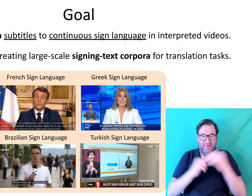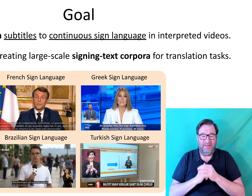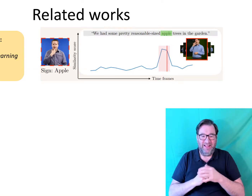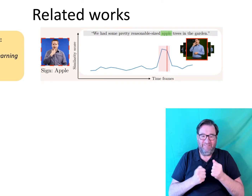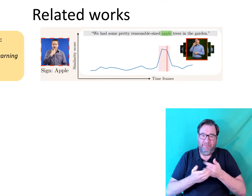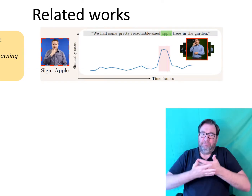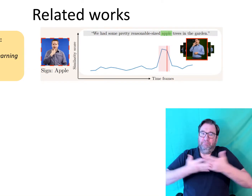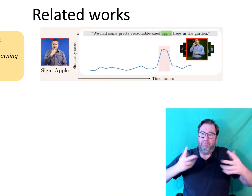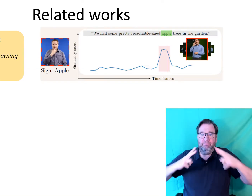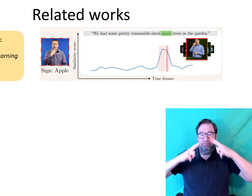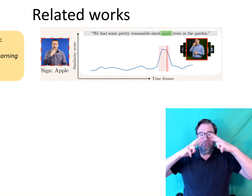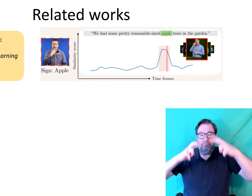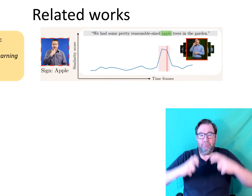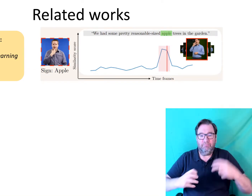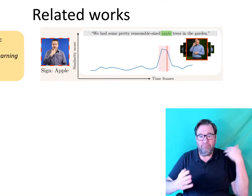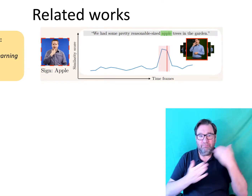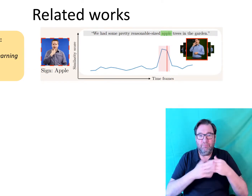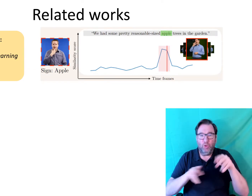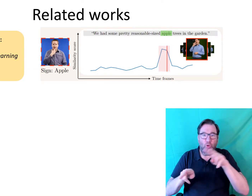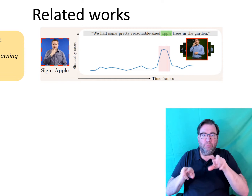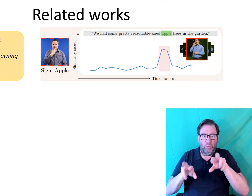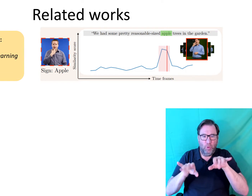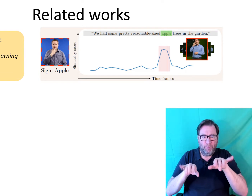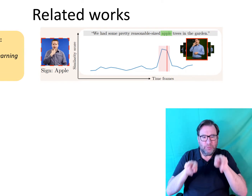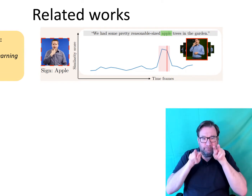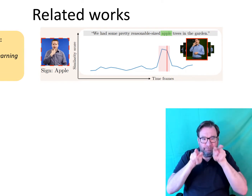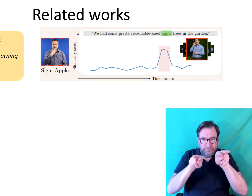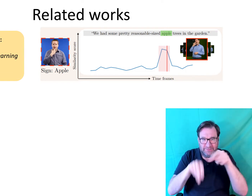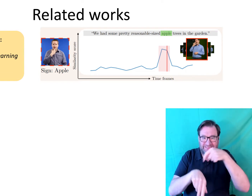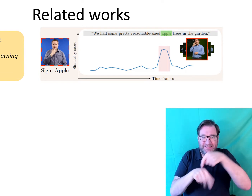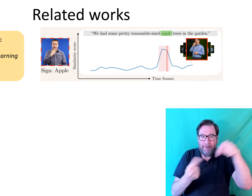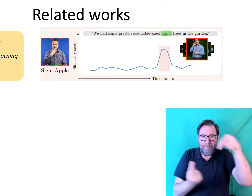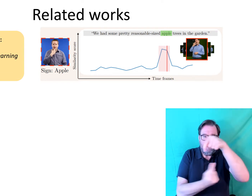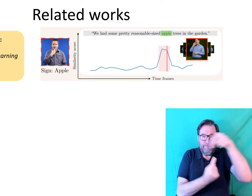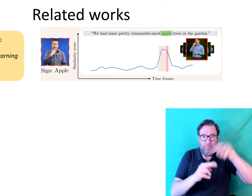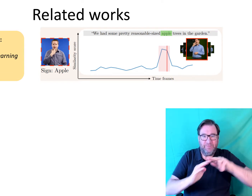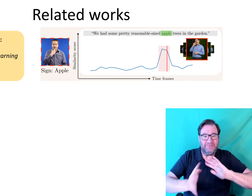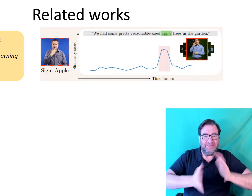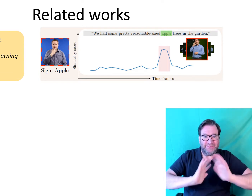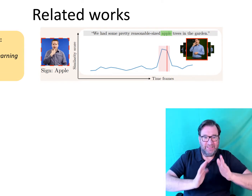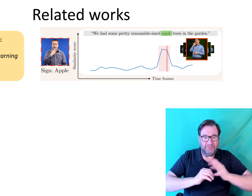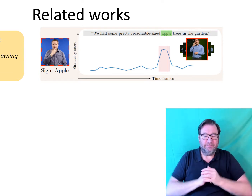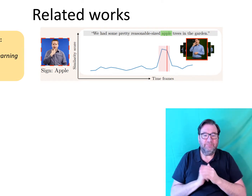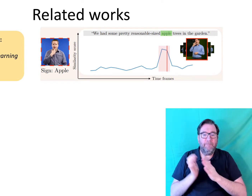There is a rich body of work in computer vision on the temporal localisation of individual signs.